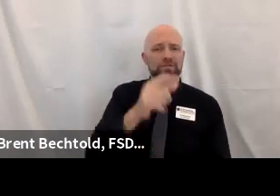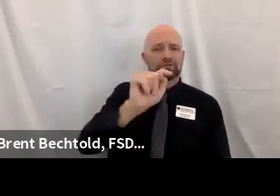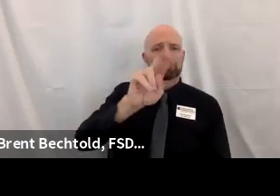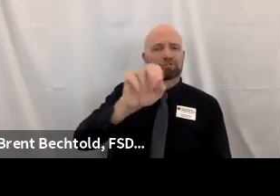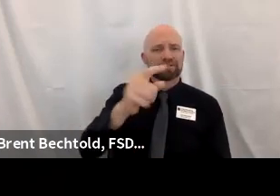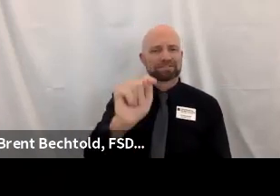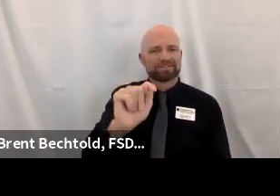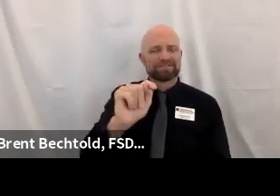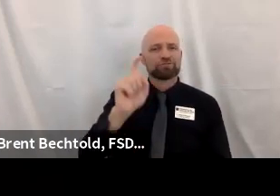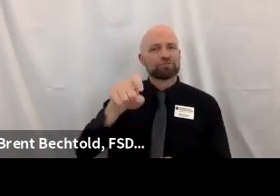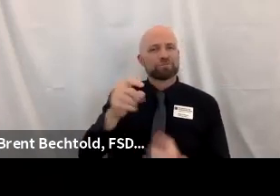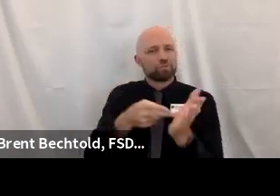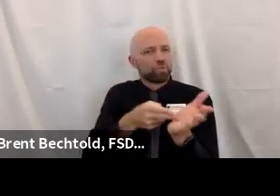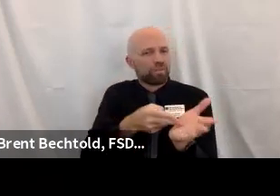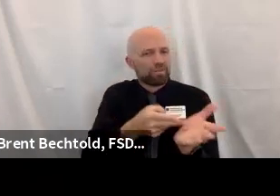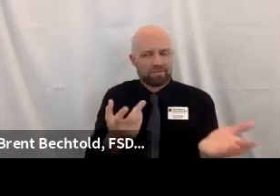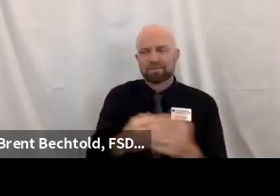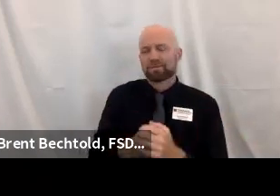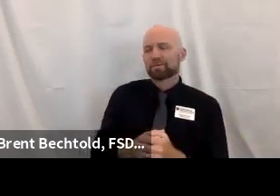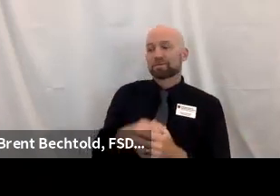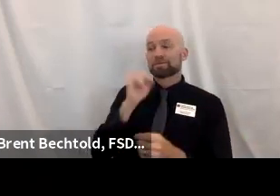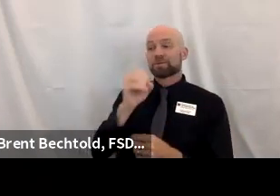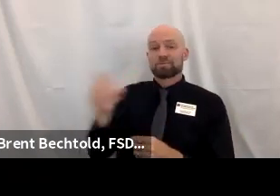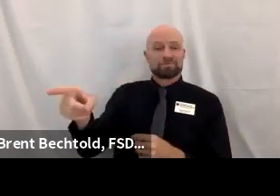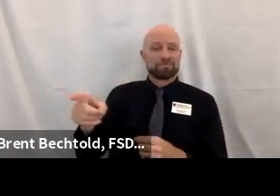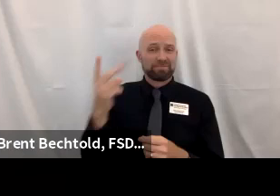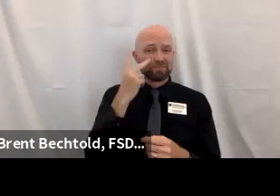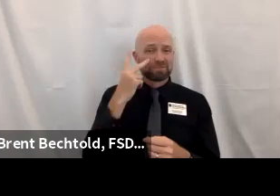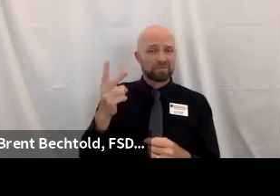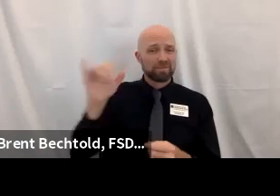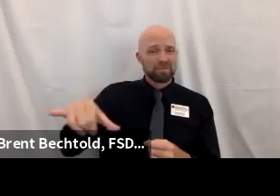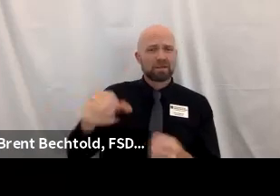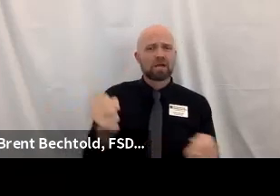trust, looked like truth.